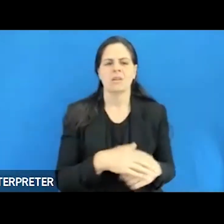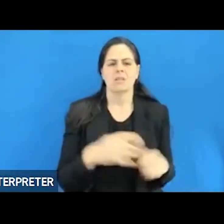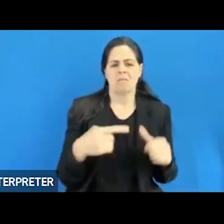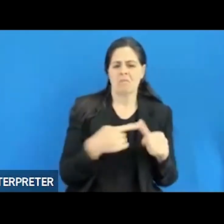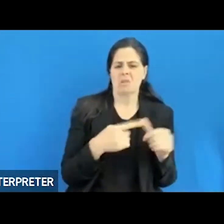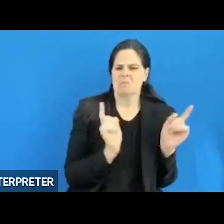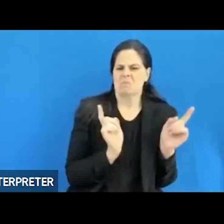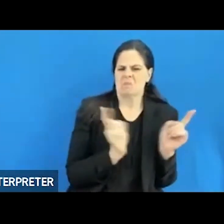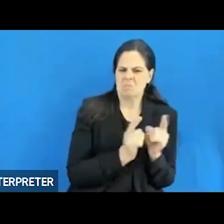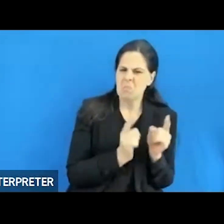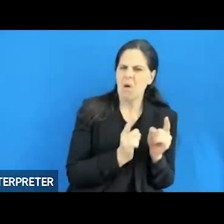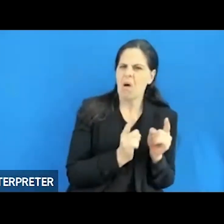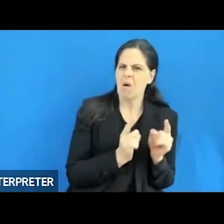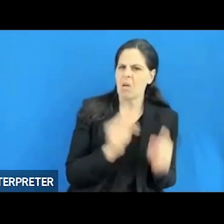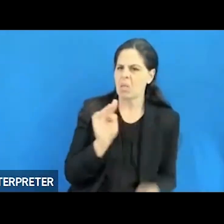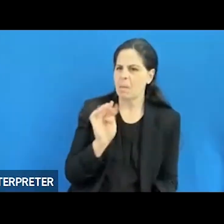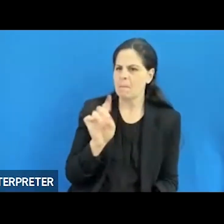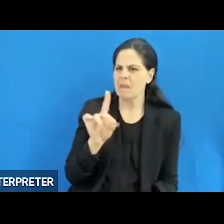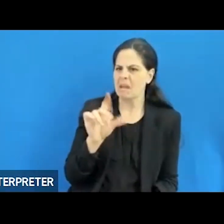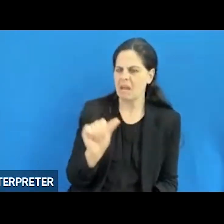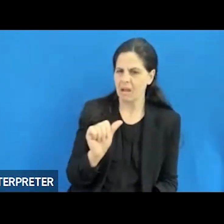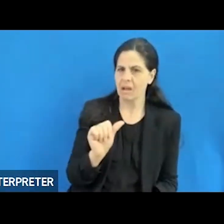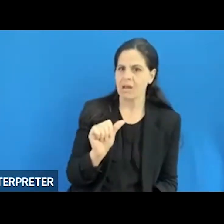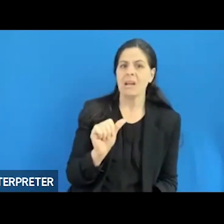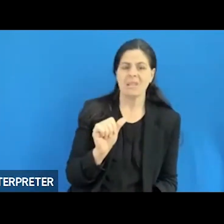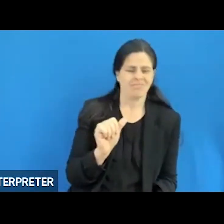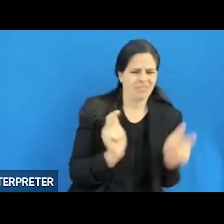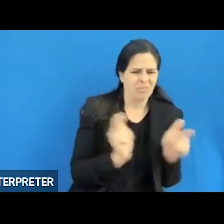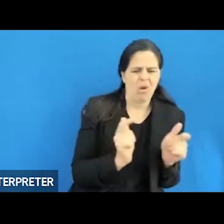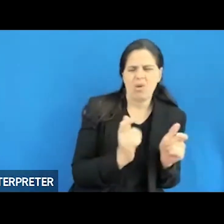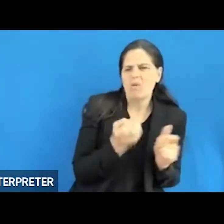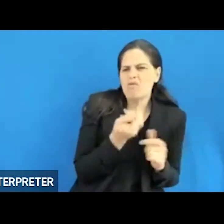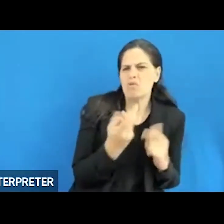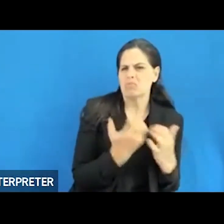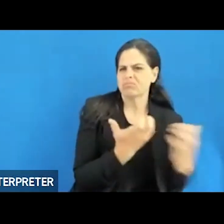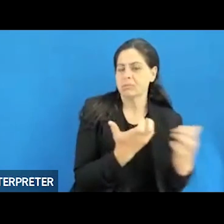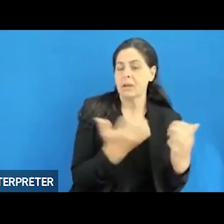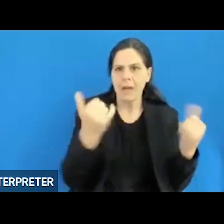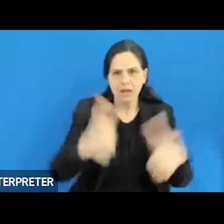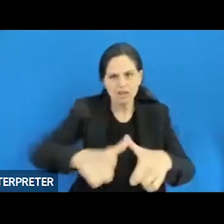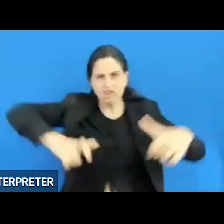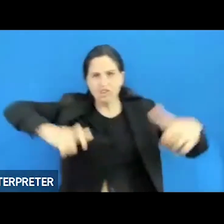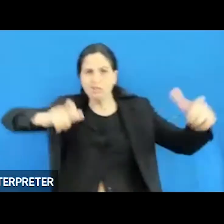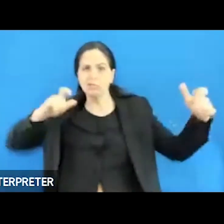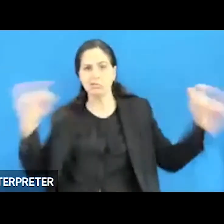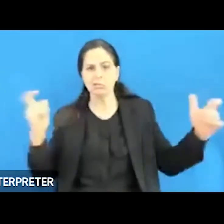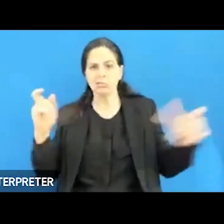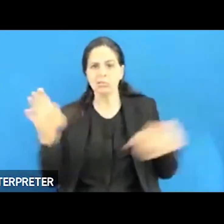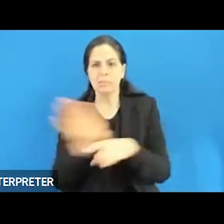has become an entertainment juggernaut with millions of listeners, hours of great audio entertainment,